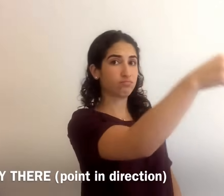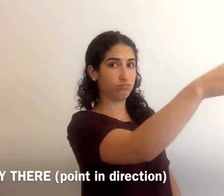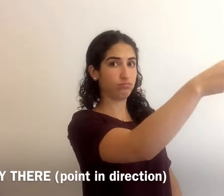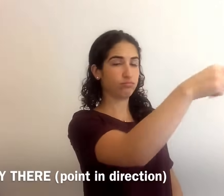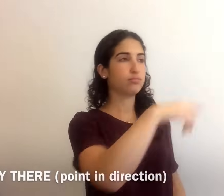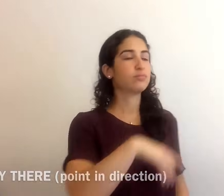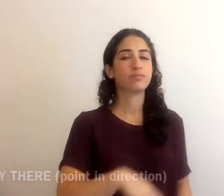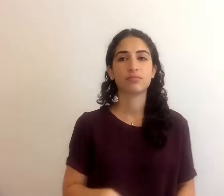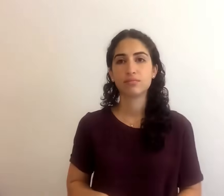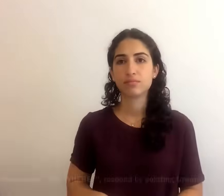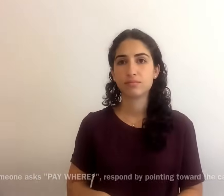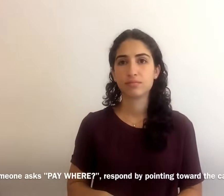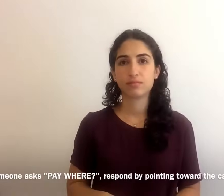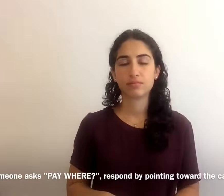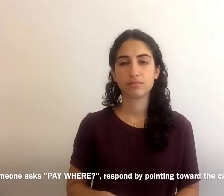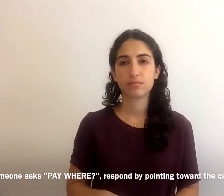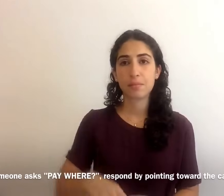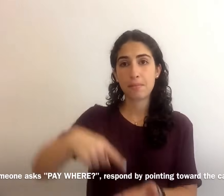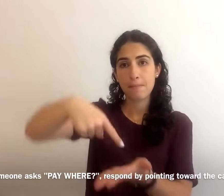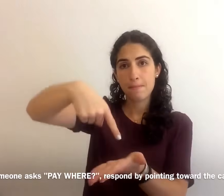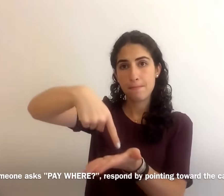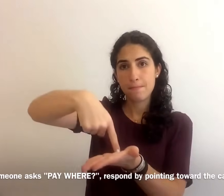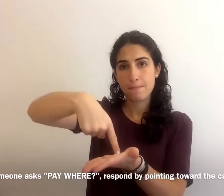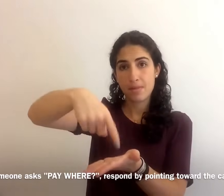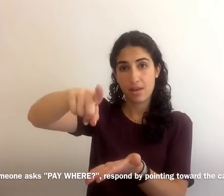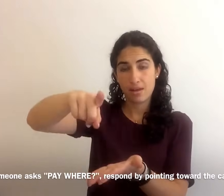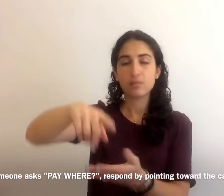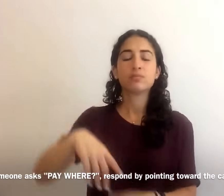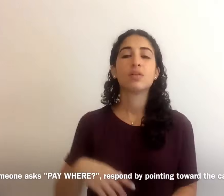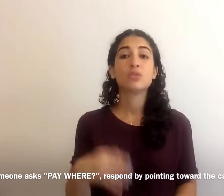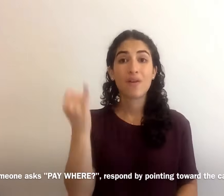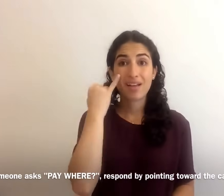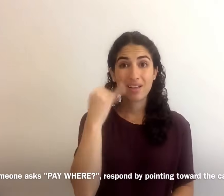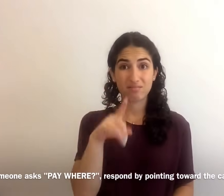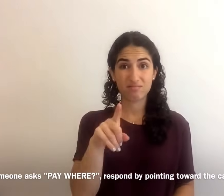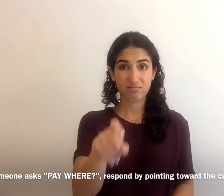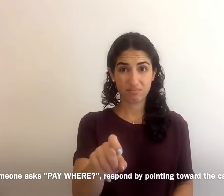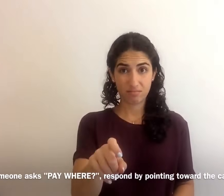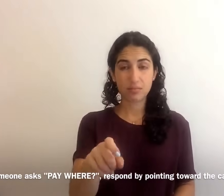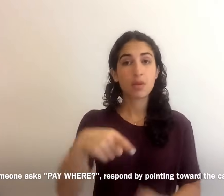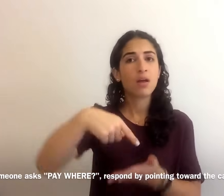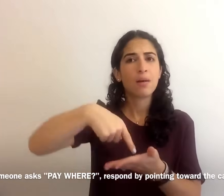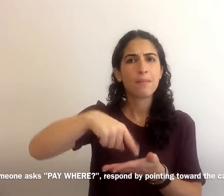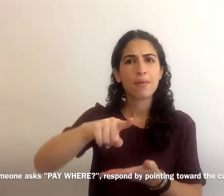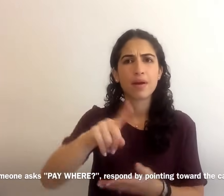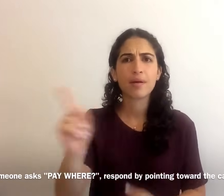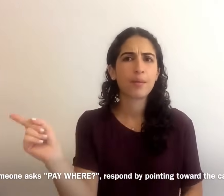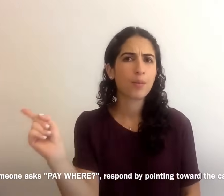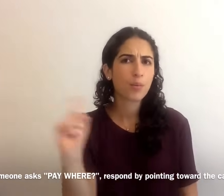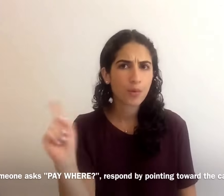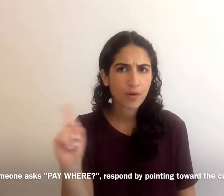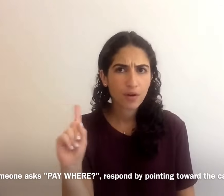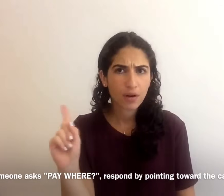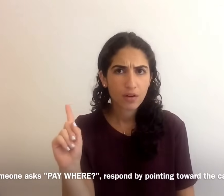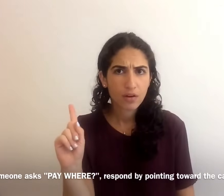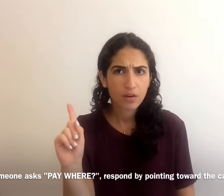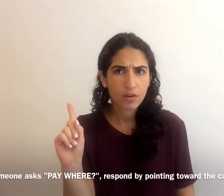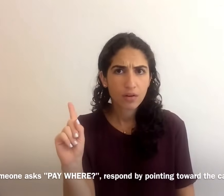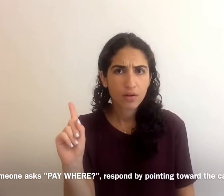"you can pay over there" -- so maybe if someone asks you "PAY WHERE" right? 'Where do I pay?"